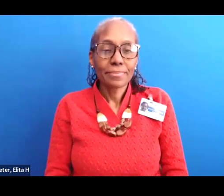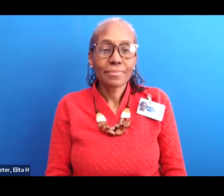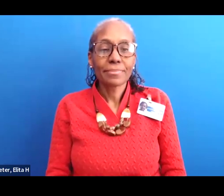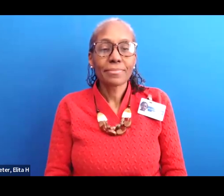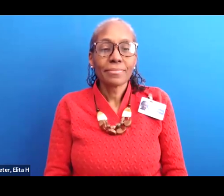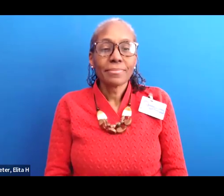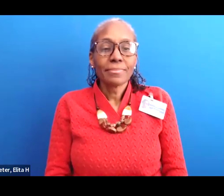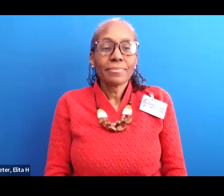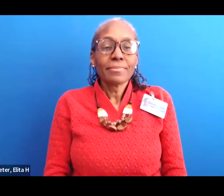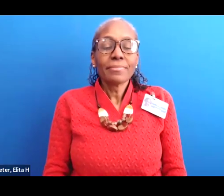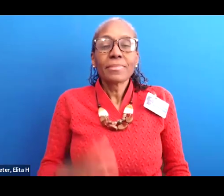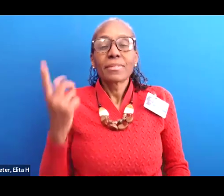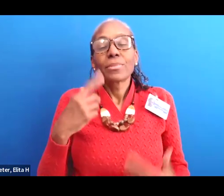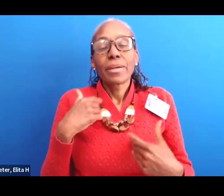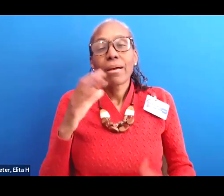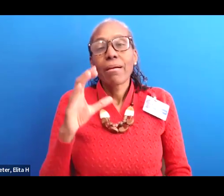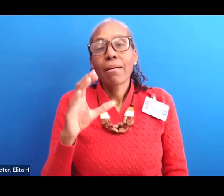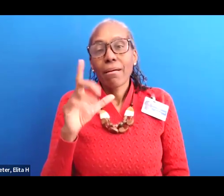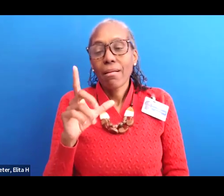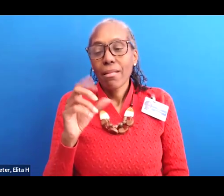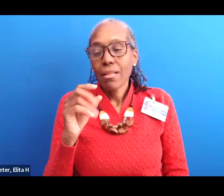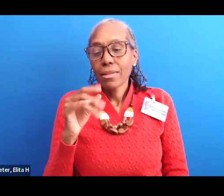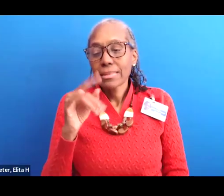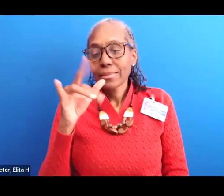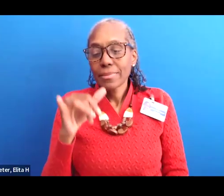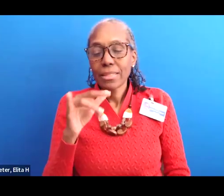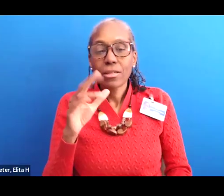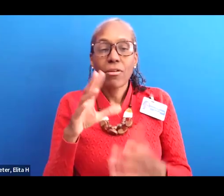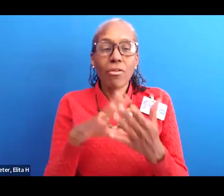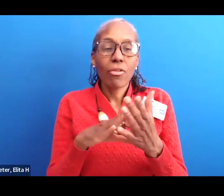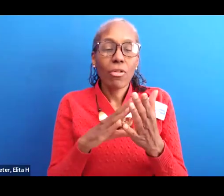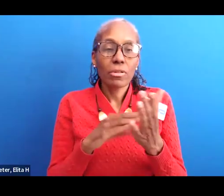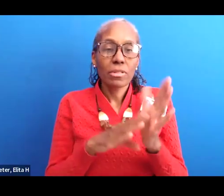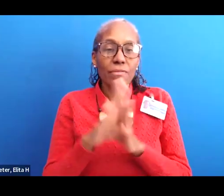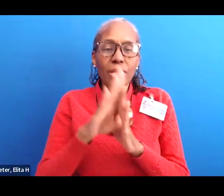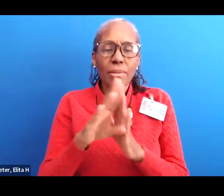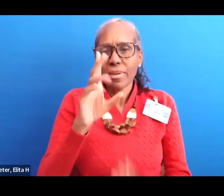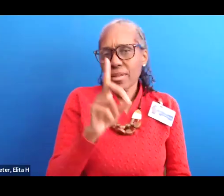Somebody had a colostomy a year ago, and they developed a diversion colitis. How long does someone have to use?